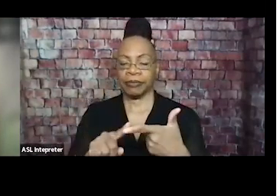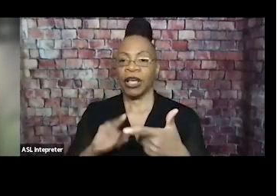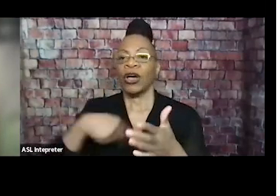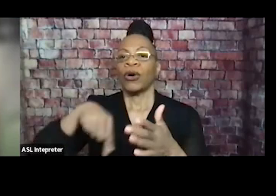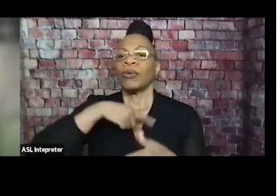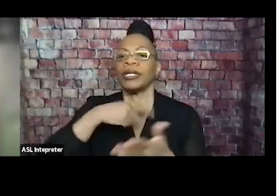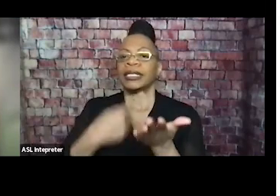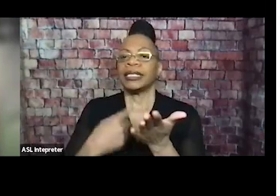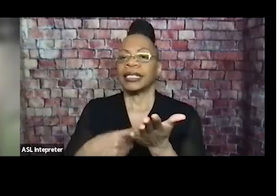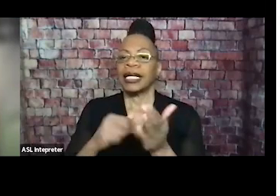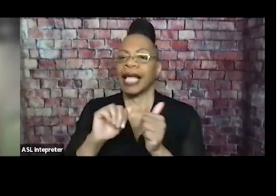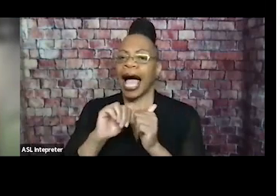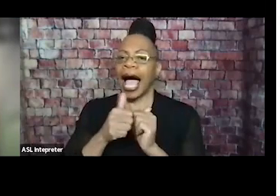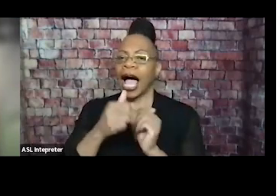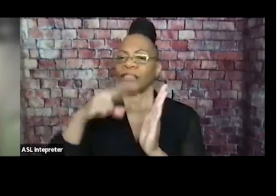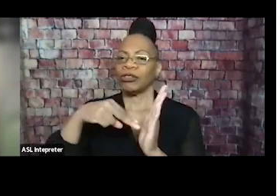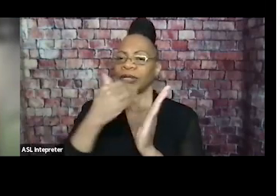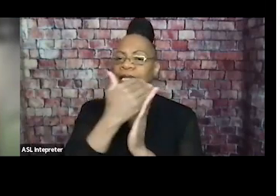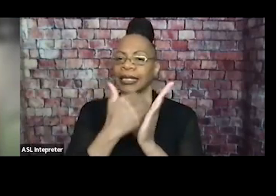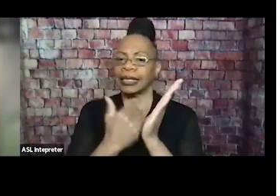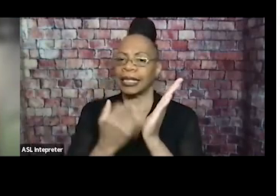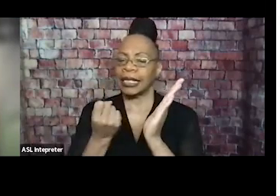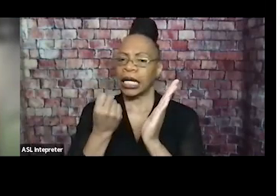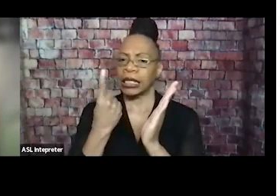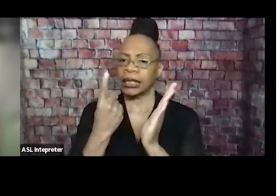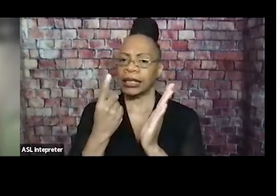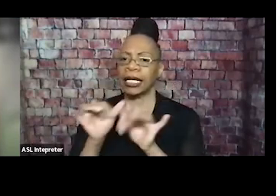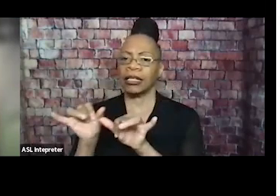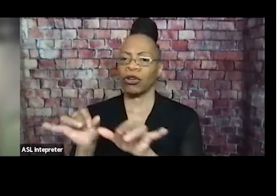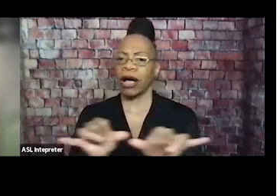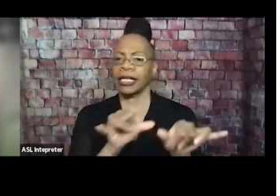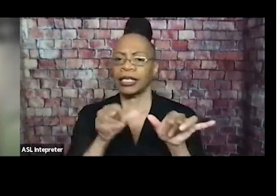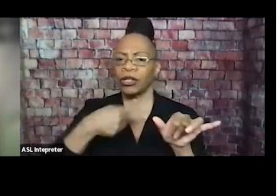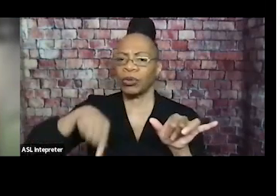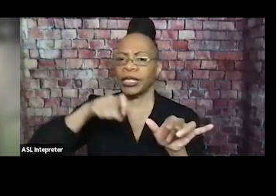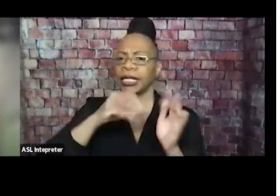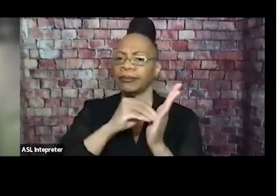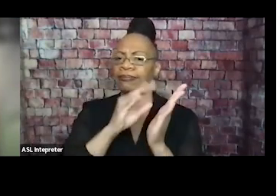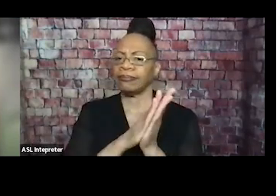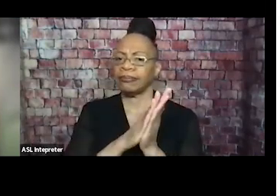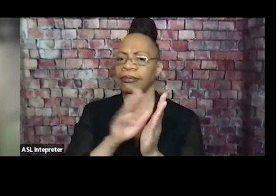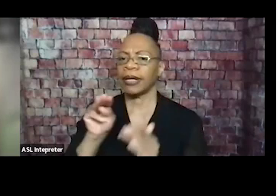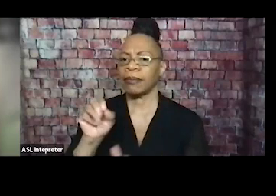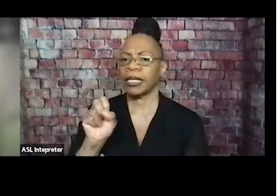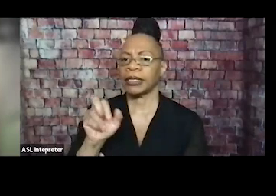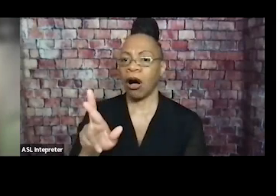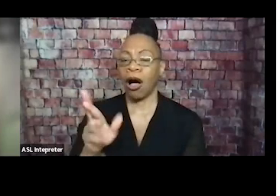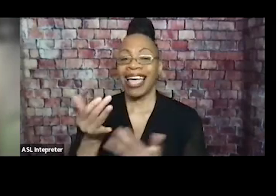and understand what criteria we need to get at in our MSRs. Now we need to talk about materiality.